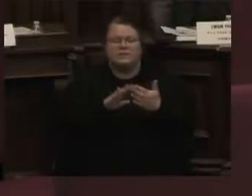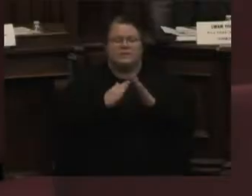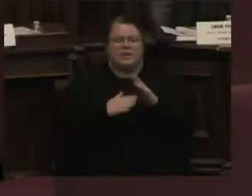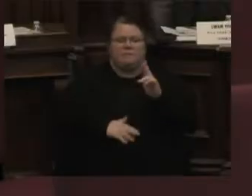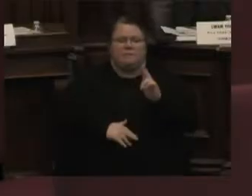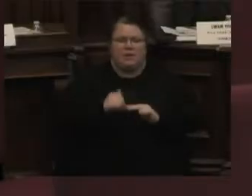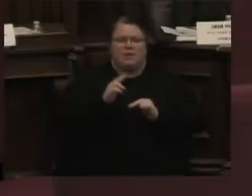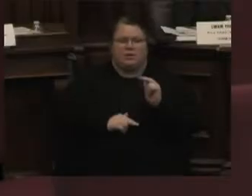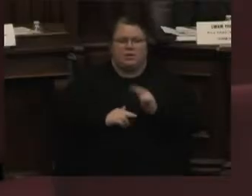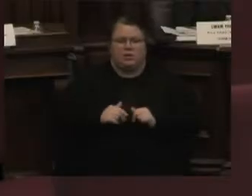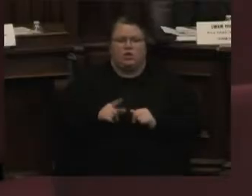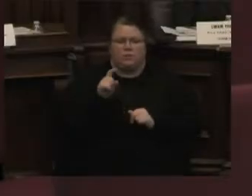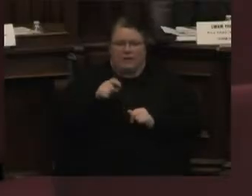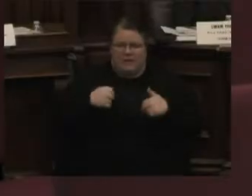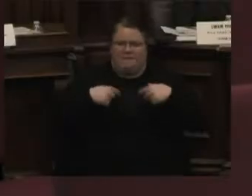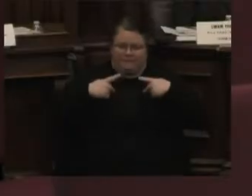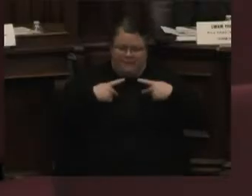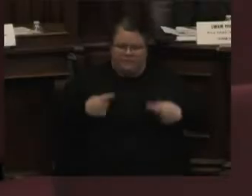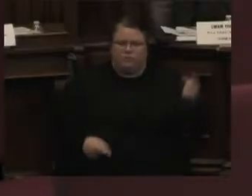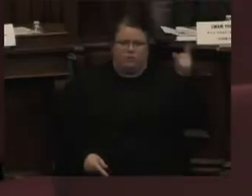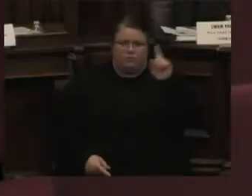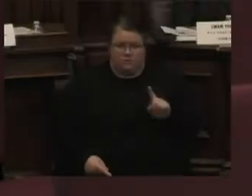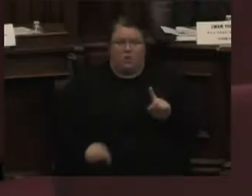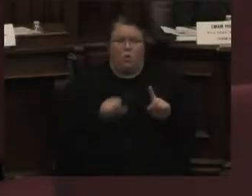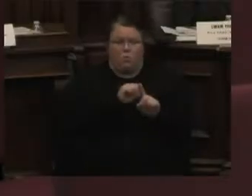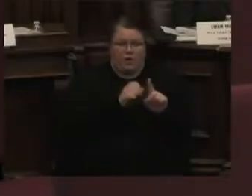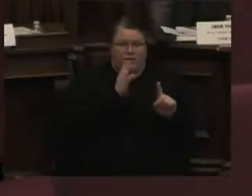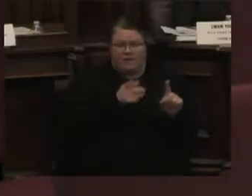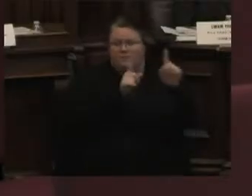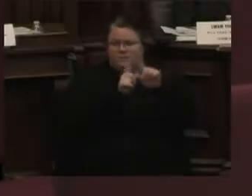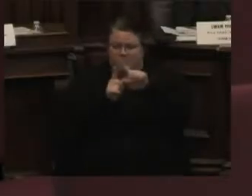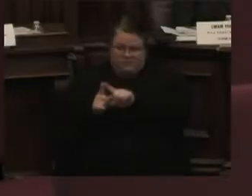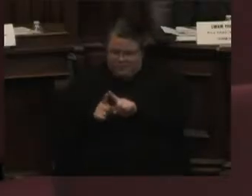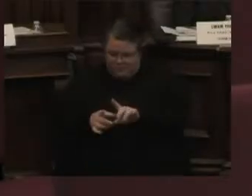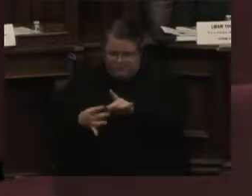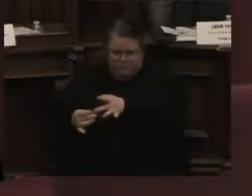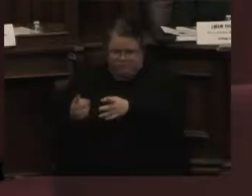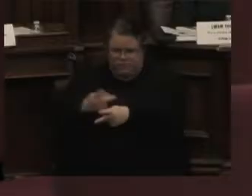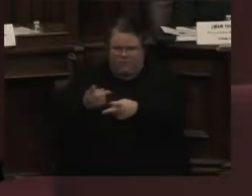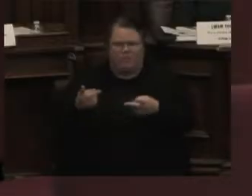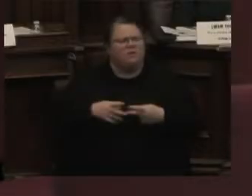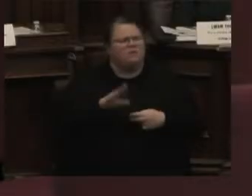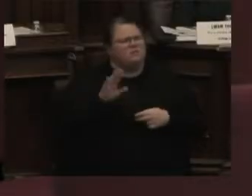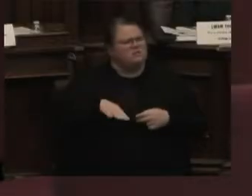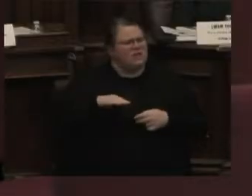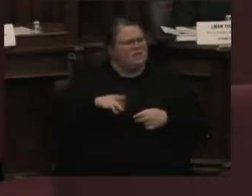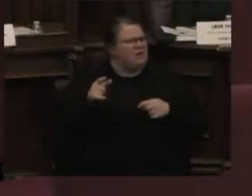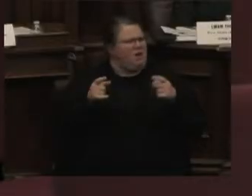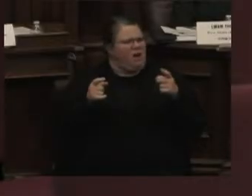not have a badge. And particularly in a city building, you need you need to be